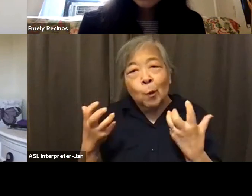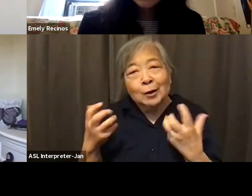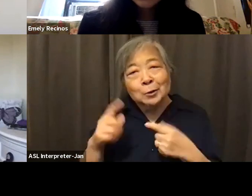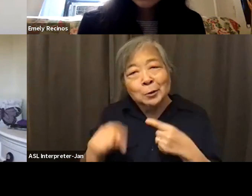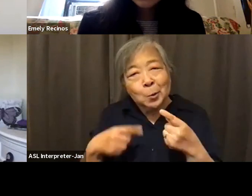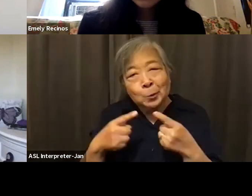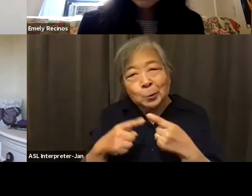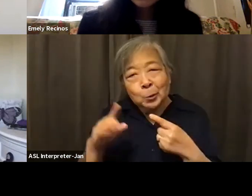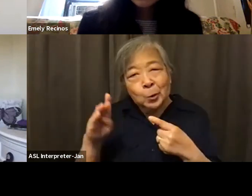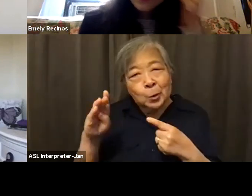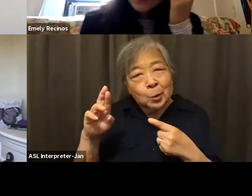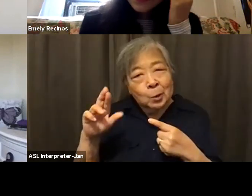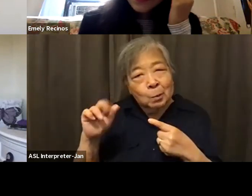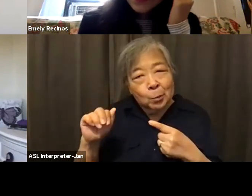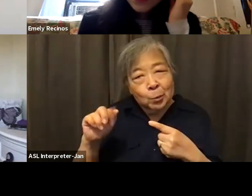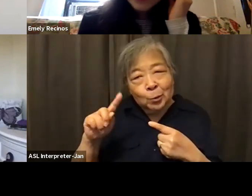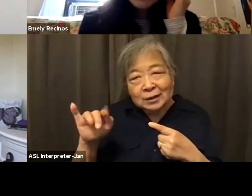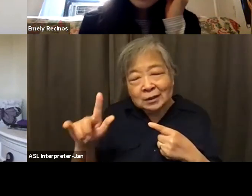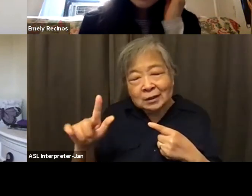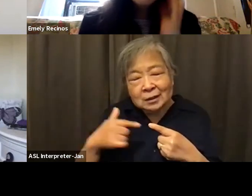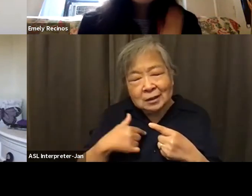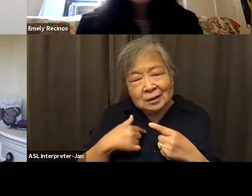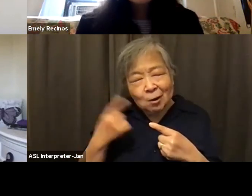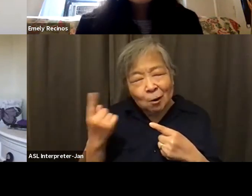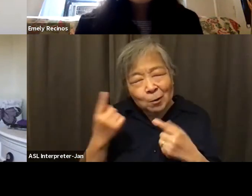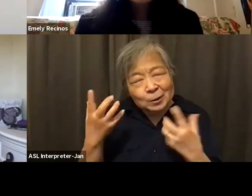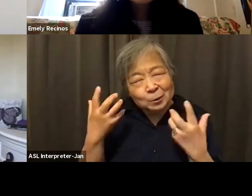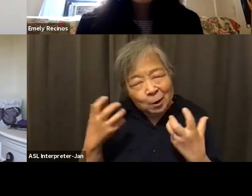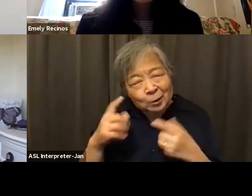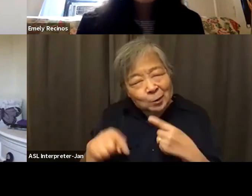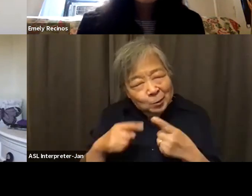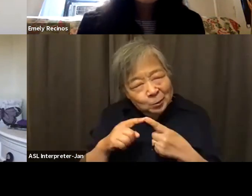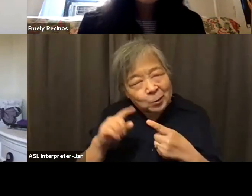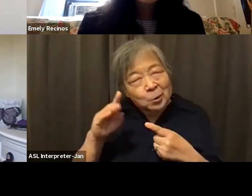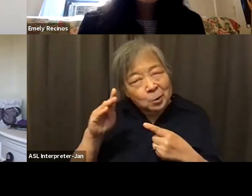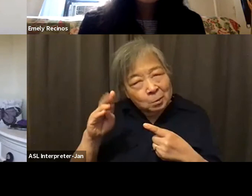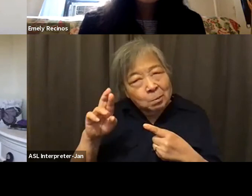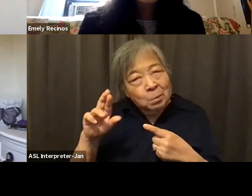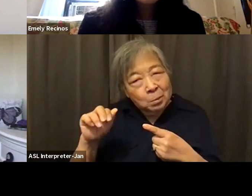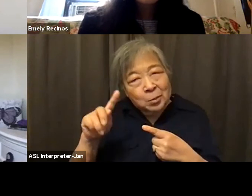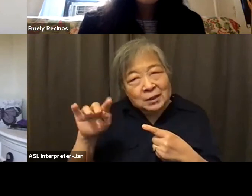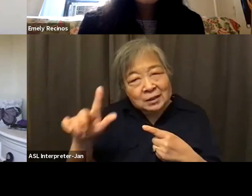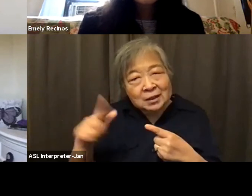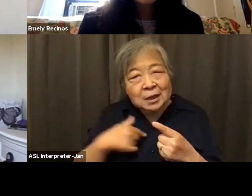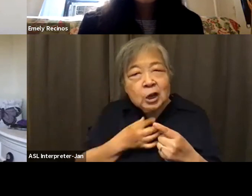I've always wanted to go there, and I also am really curious about the disability justice